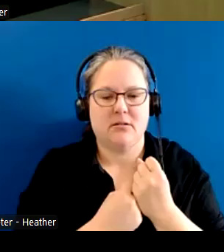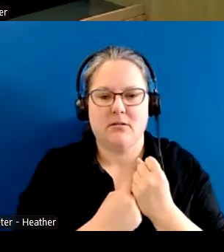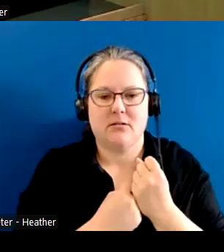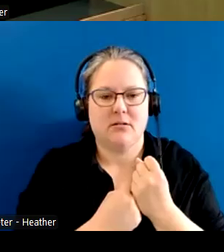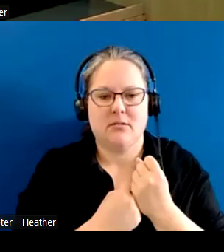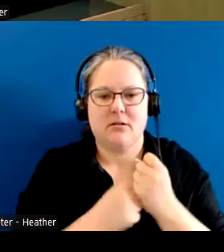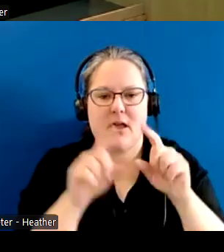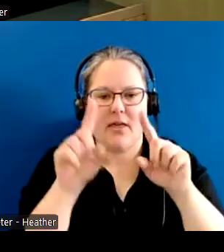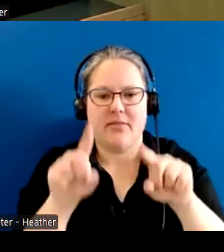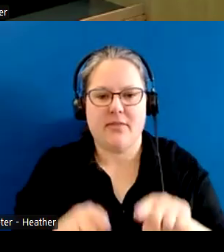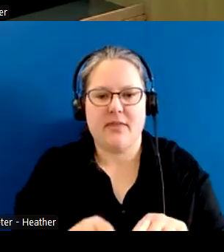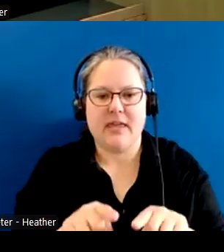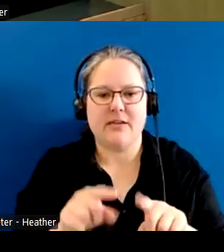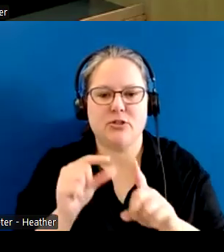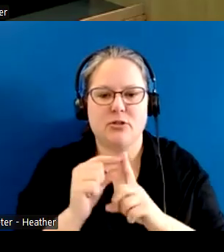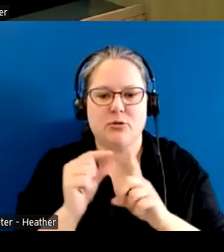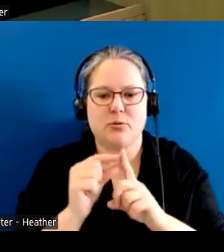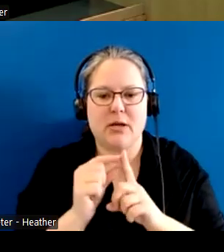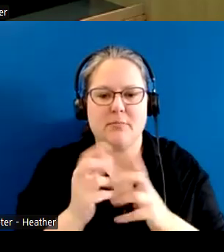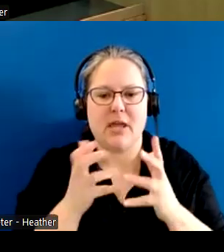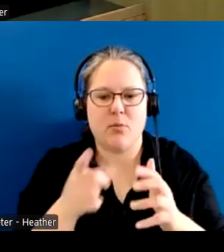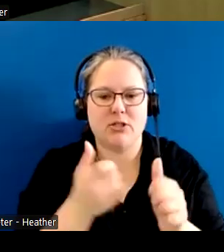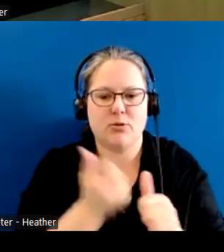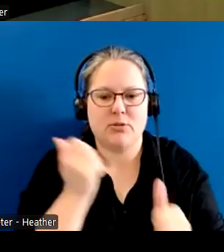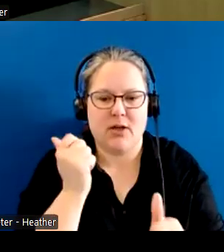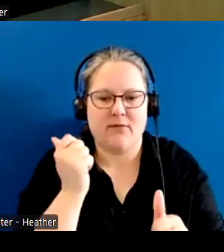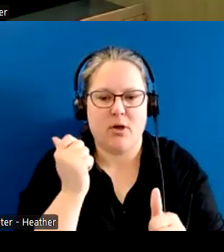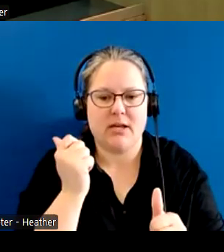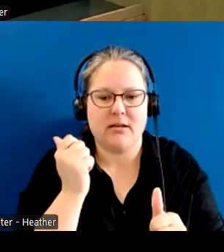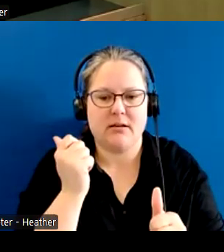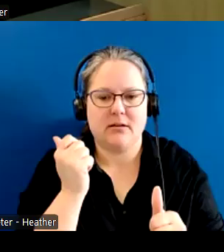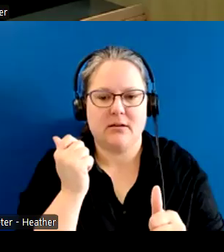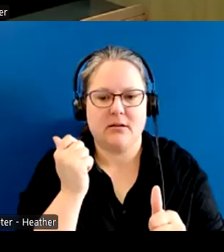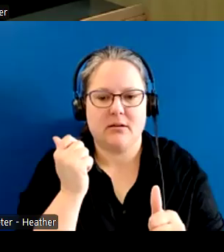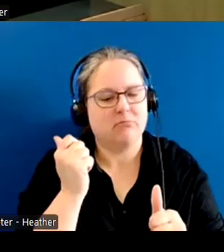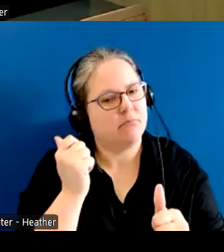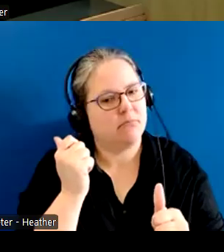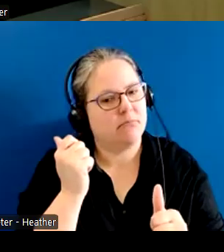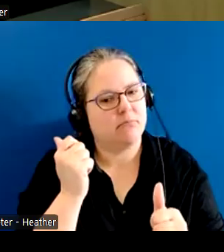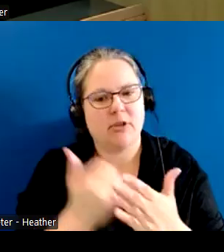these are terms that he actually will want you to avoid. A new one is lived experience. By the way,